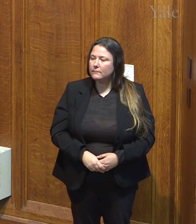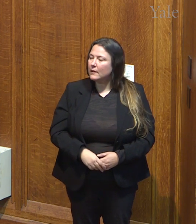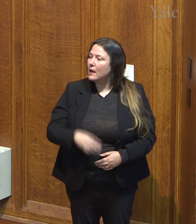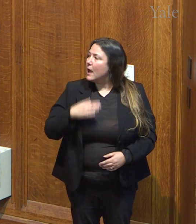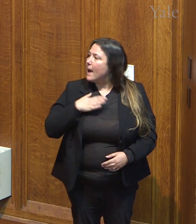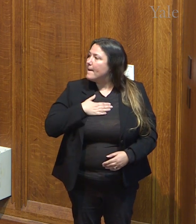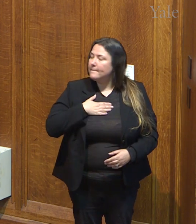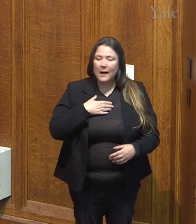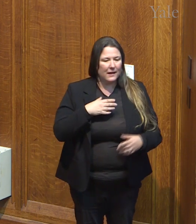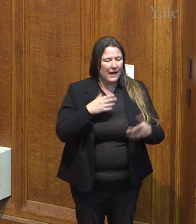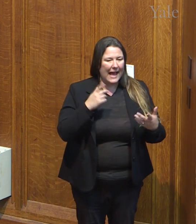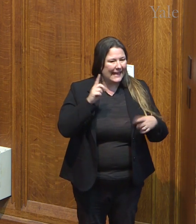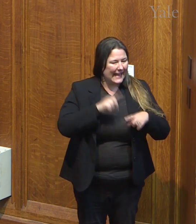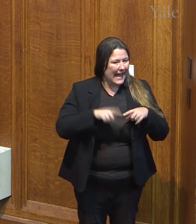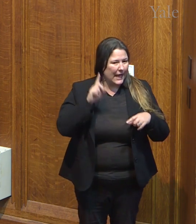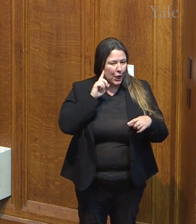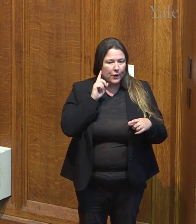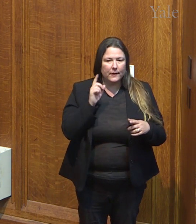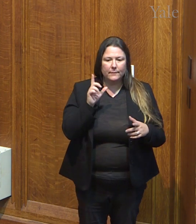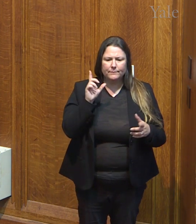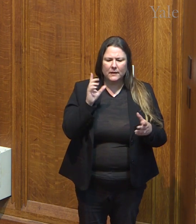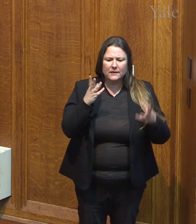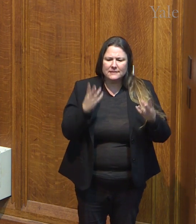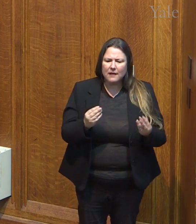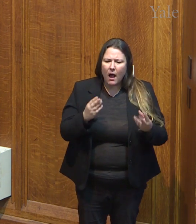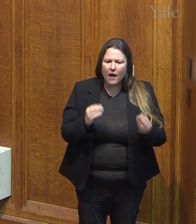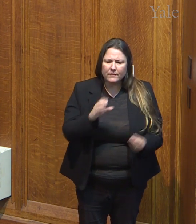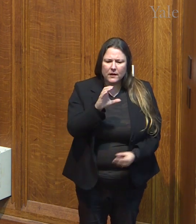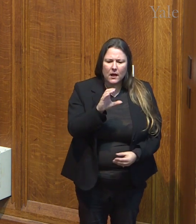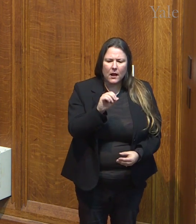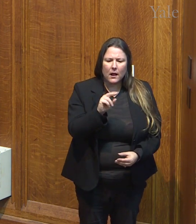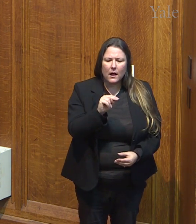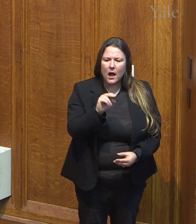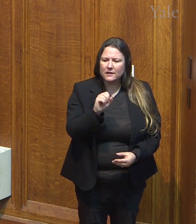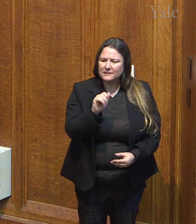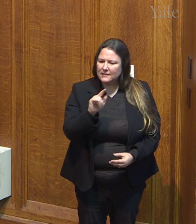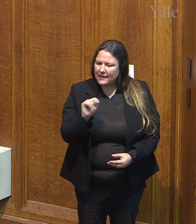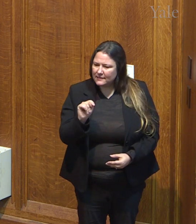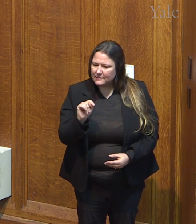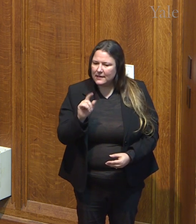are usually missing. The vowels and the occasional consonant aren't enough.